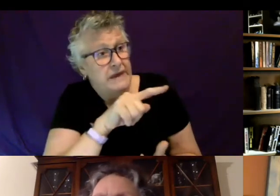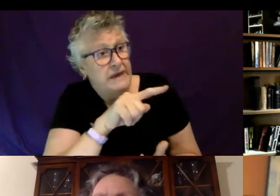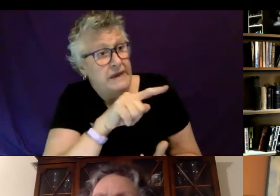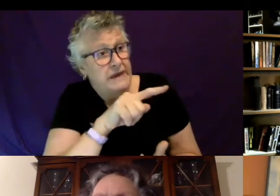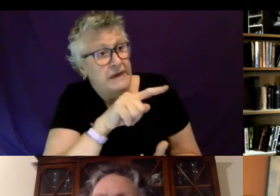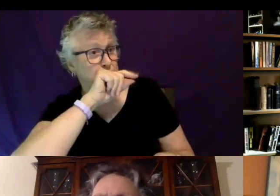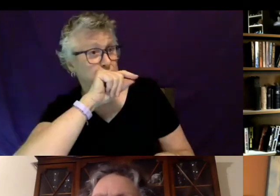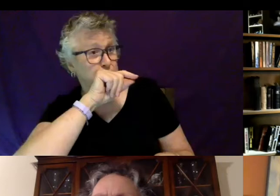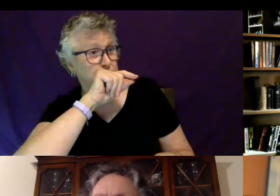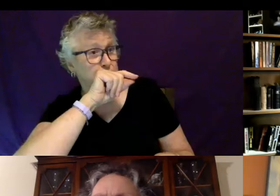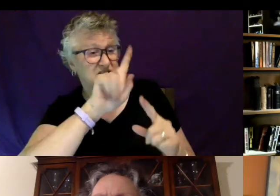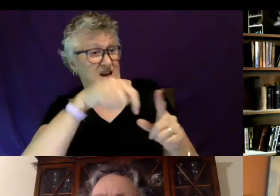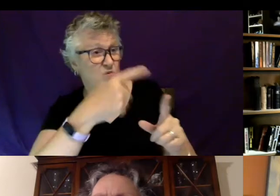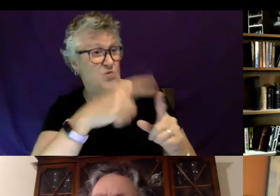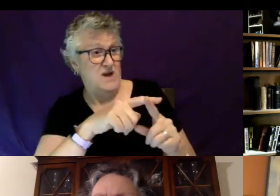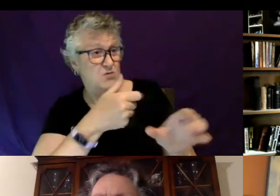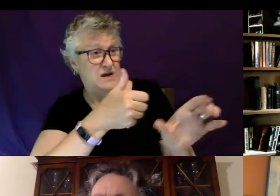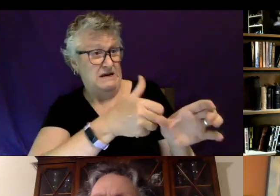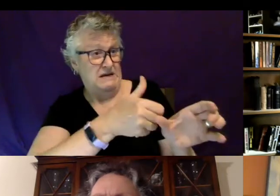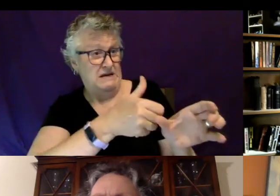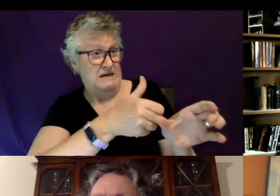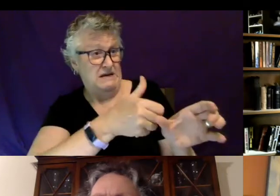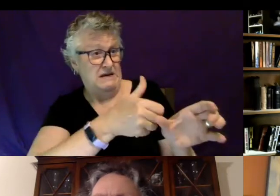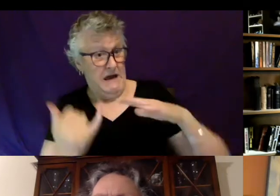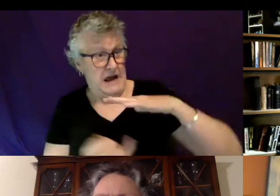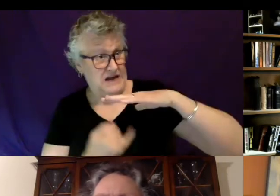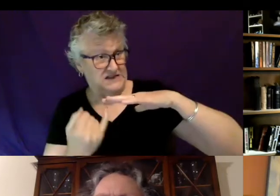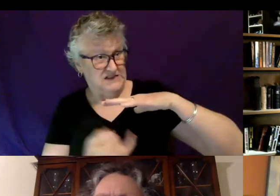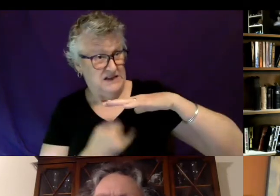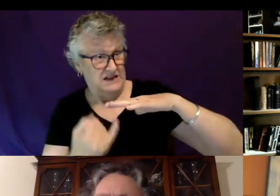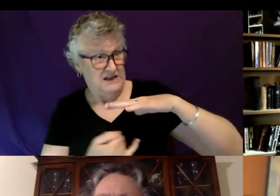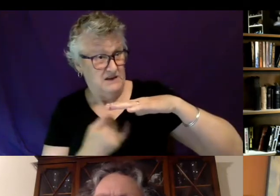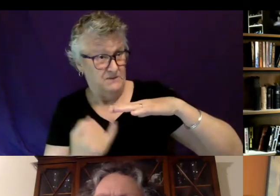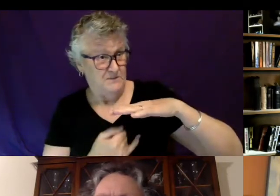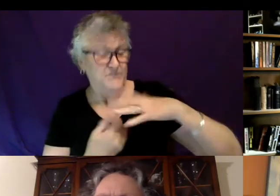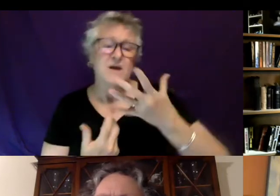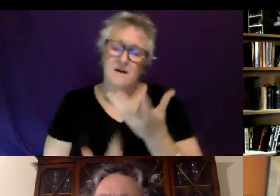There is that, there is that. Usually, uh, they will,